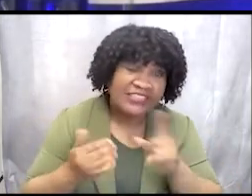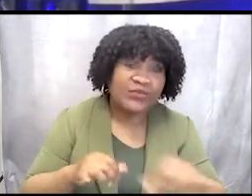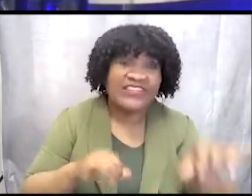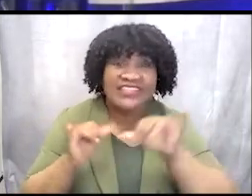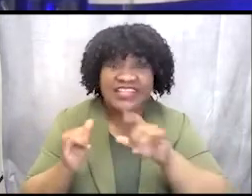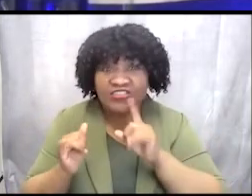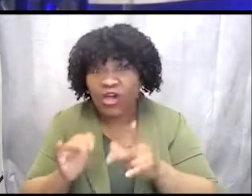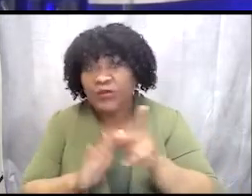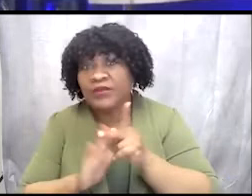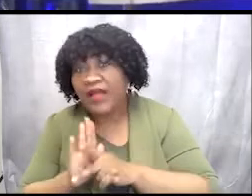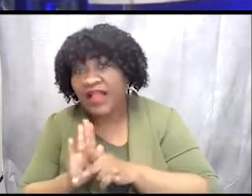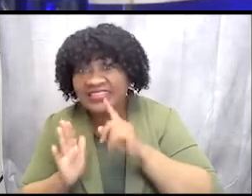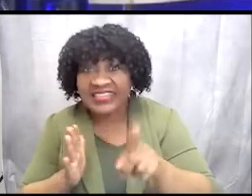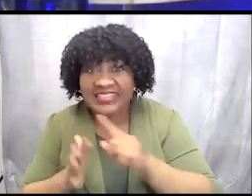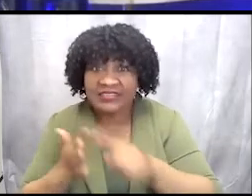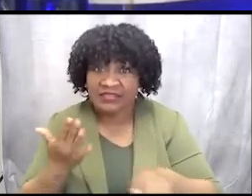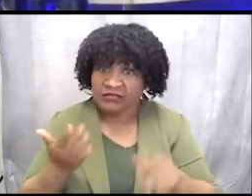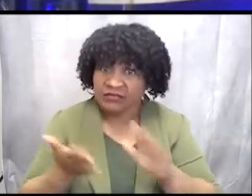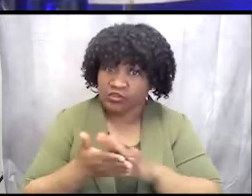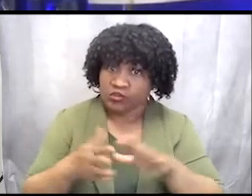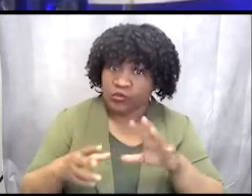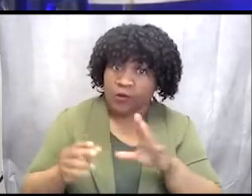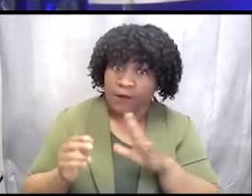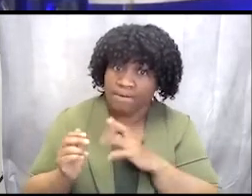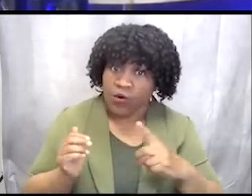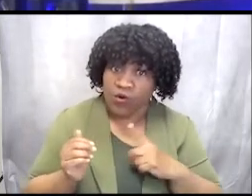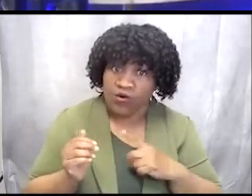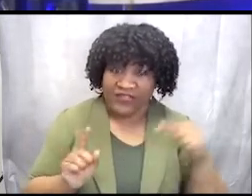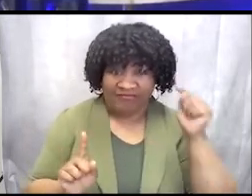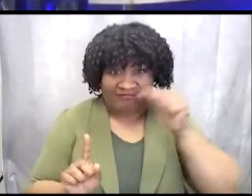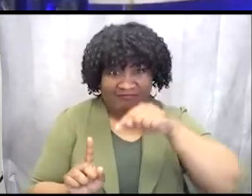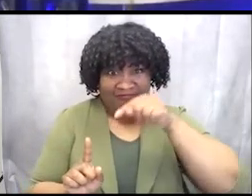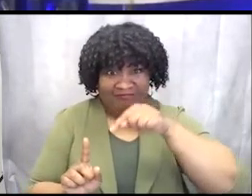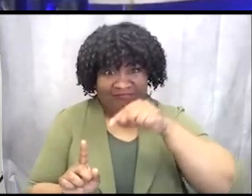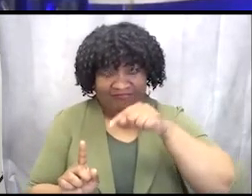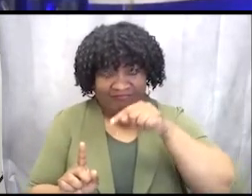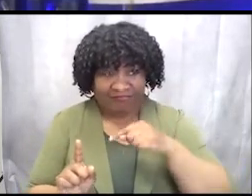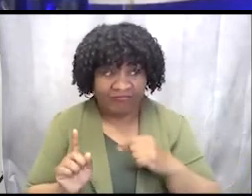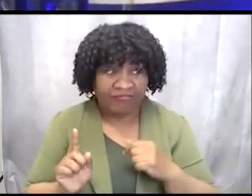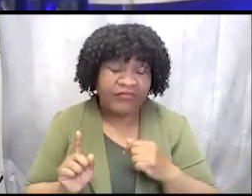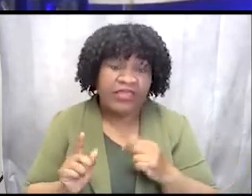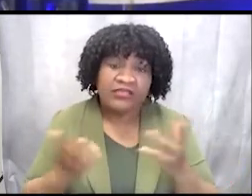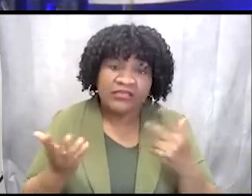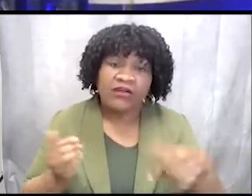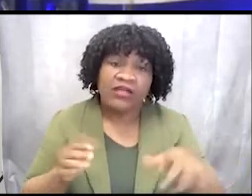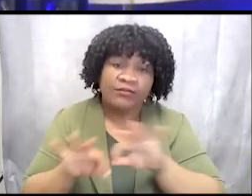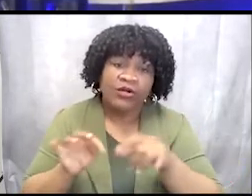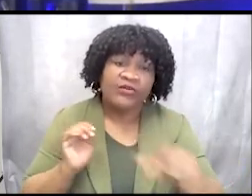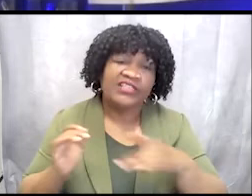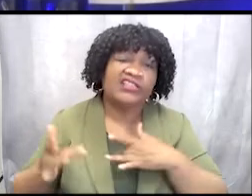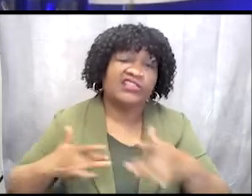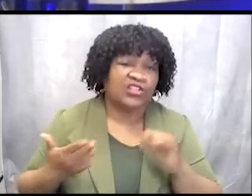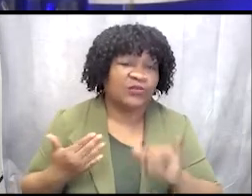what the policies are. So they drive education. So we need to be concerned with that.